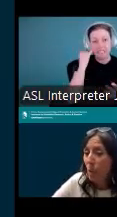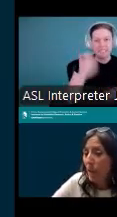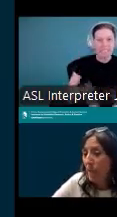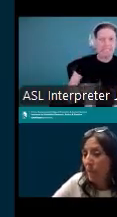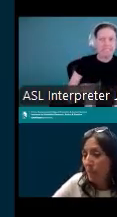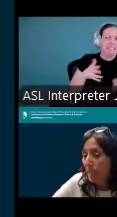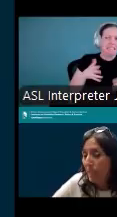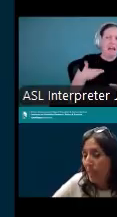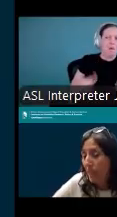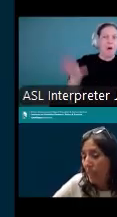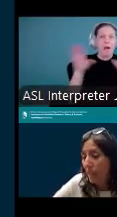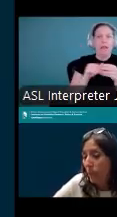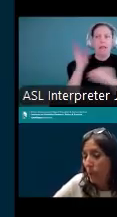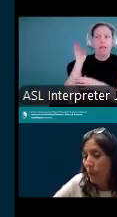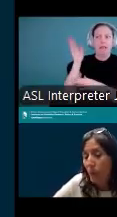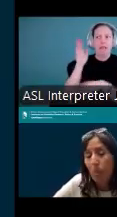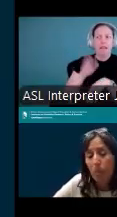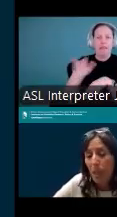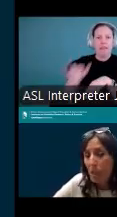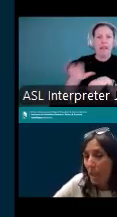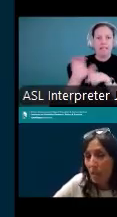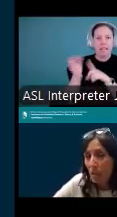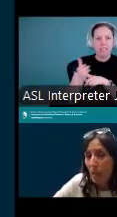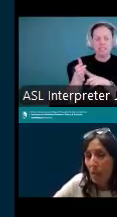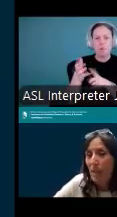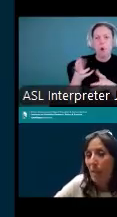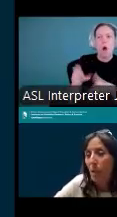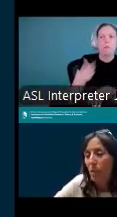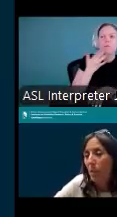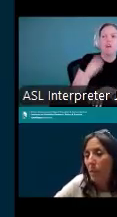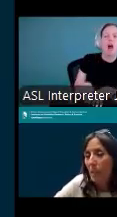want that presented for you, reach out to us, and we will be